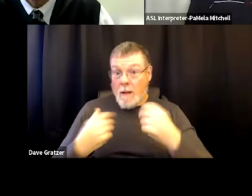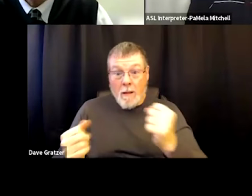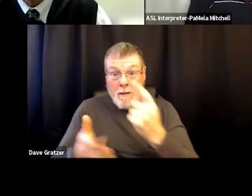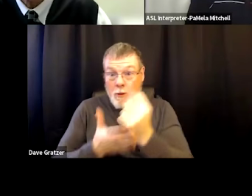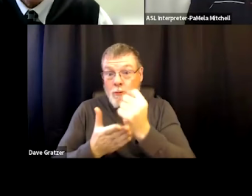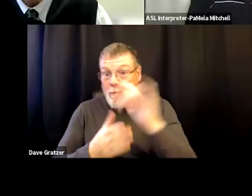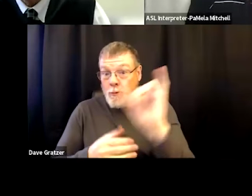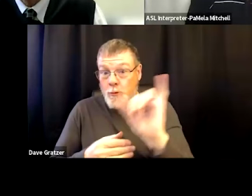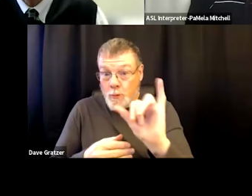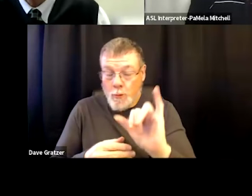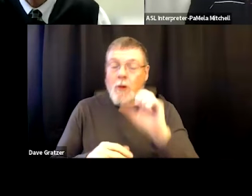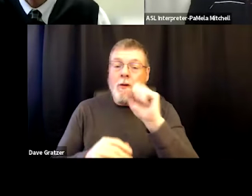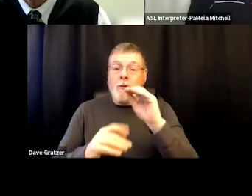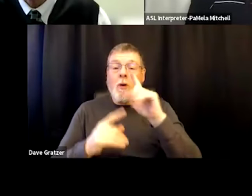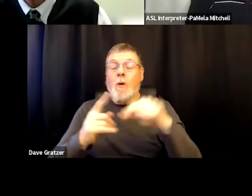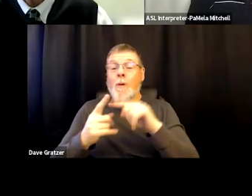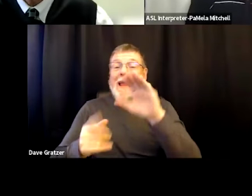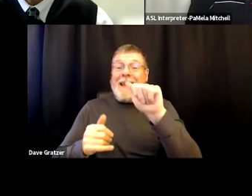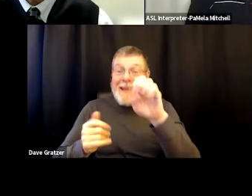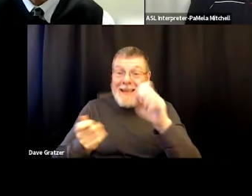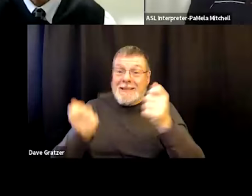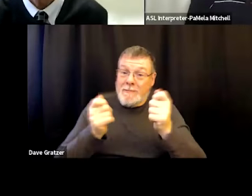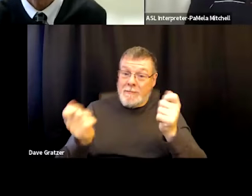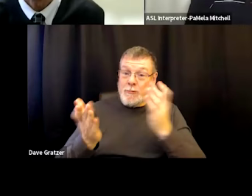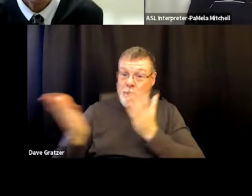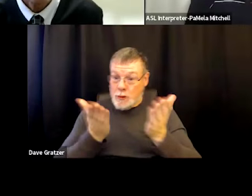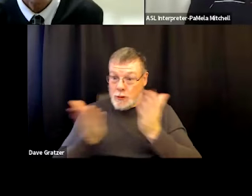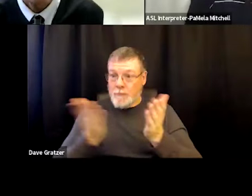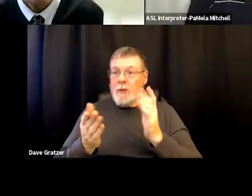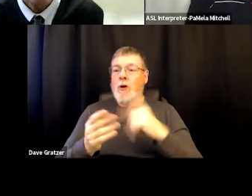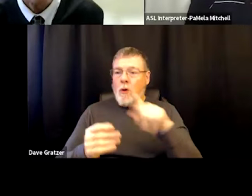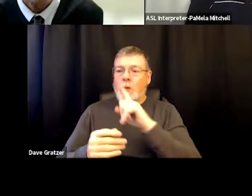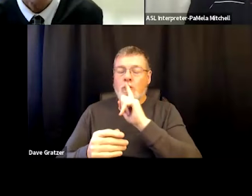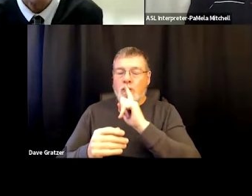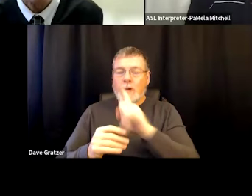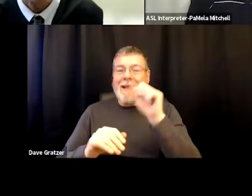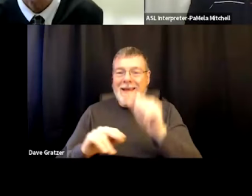So we know that with case management services, that we can really increase the rates